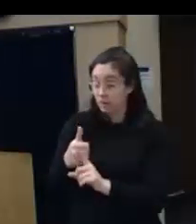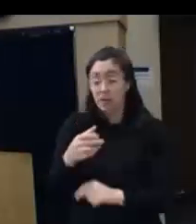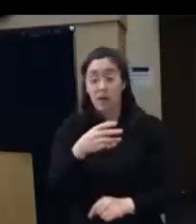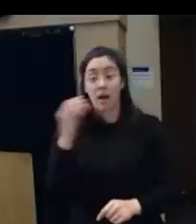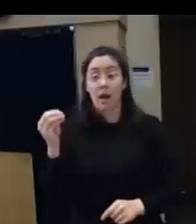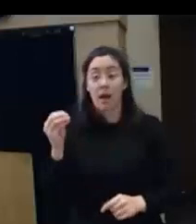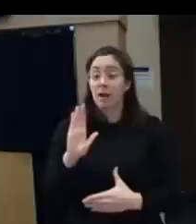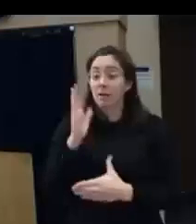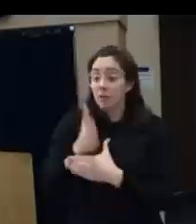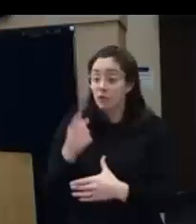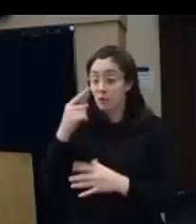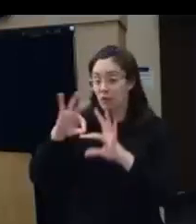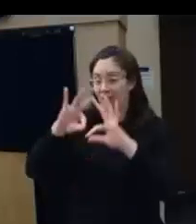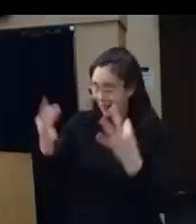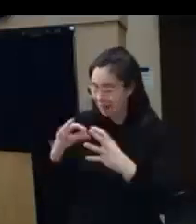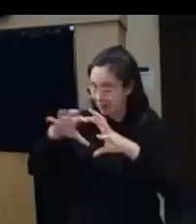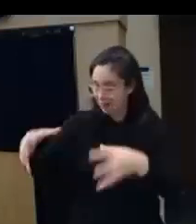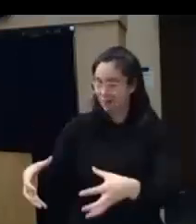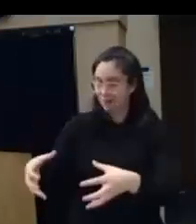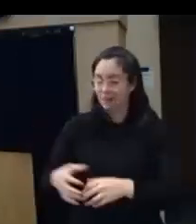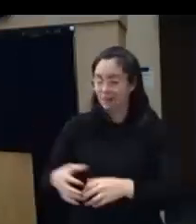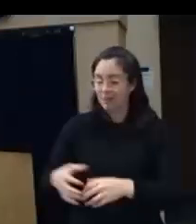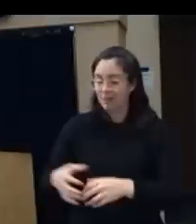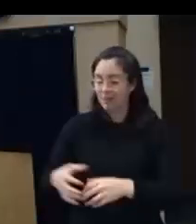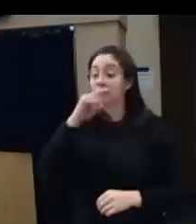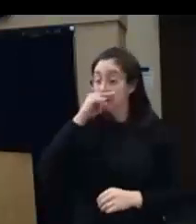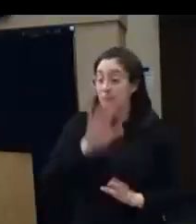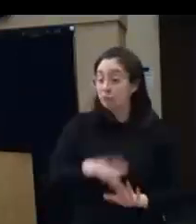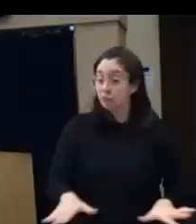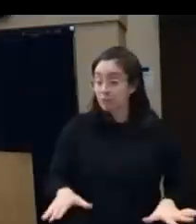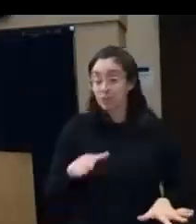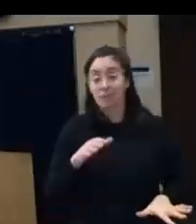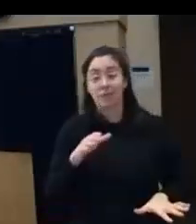potential interventions for the families both in the Pediatric populations but also when they